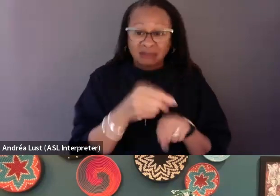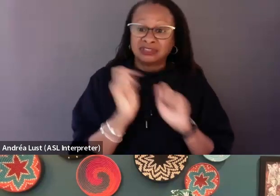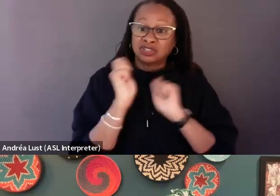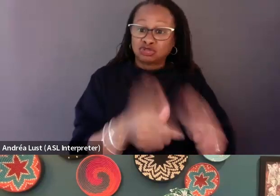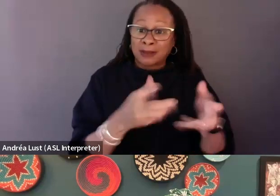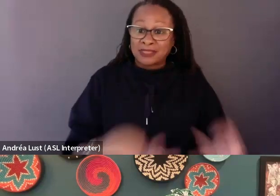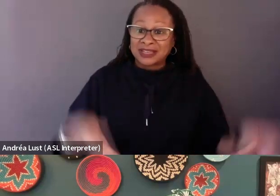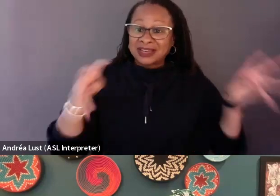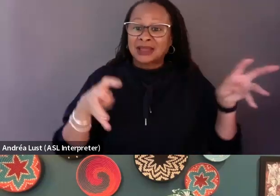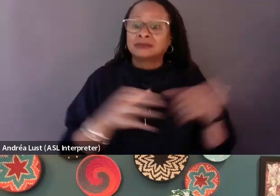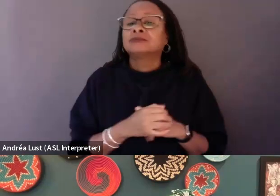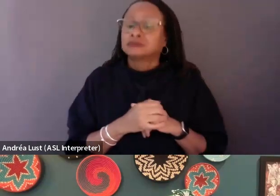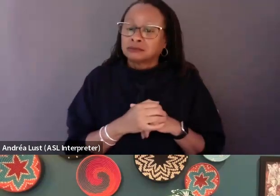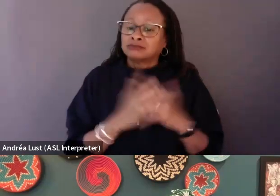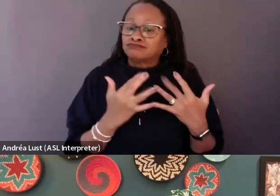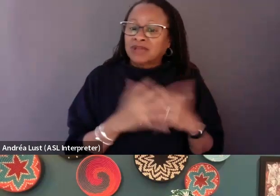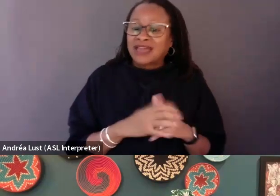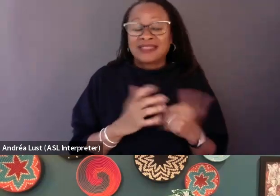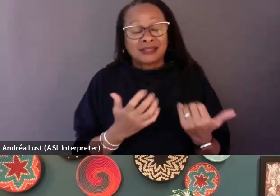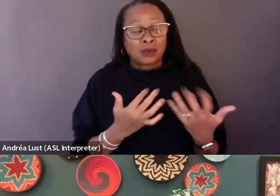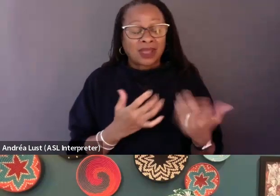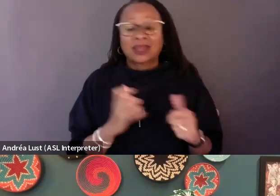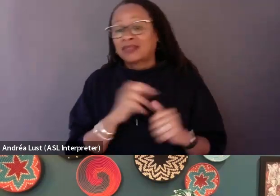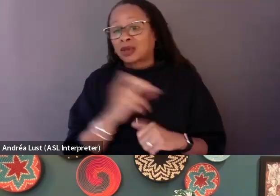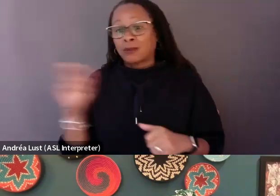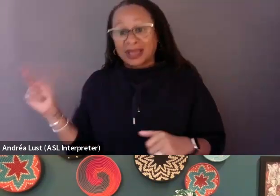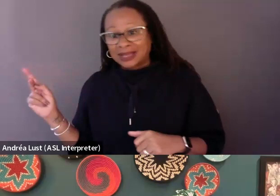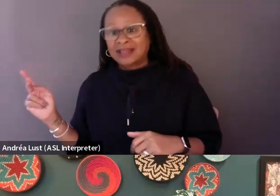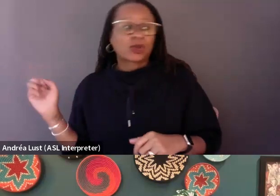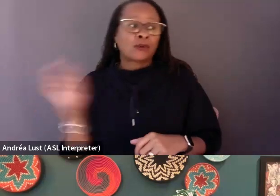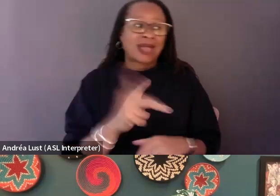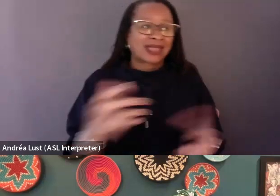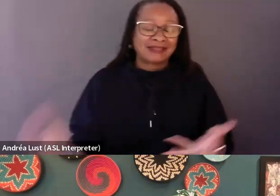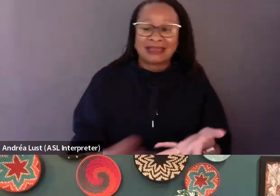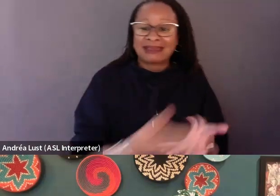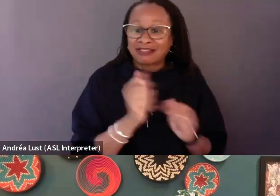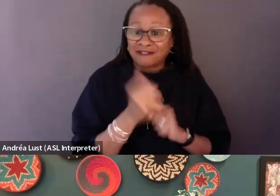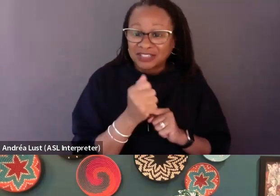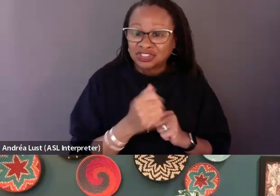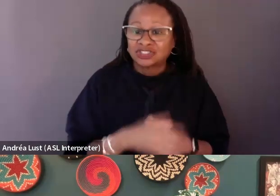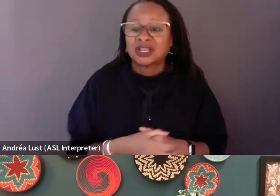how to harness the currents of the ocean, you know, when the tides kind of go through their net, the fish will get caught.